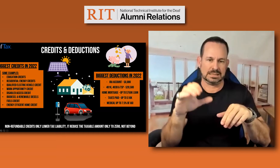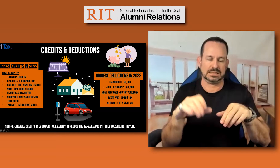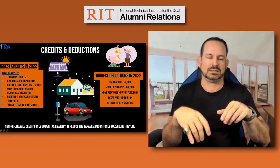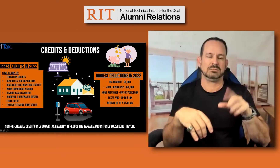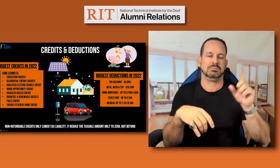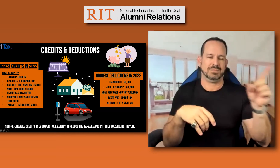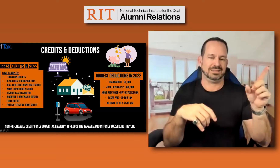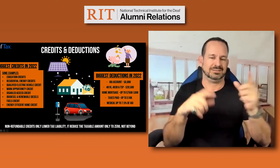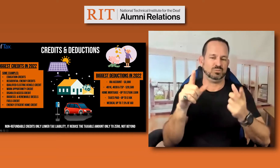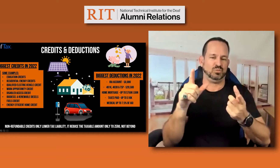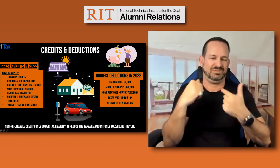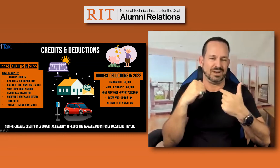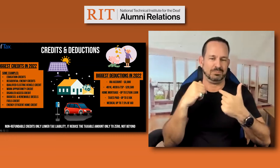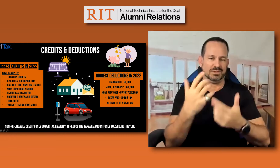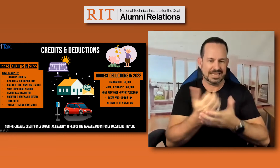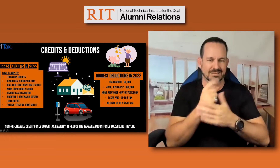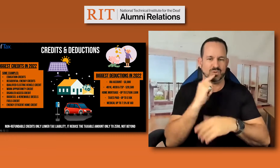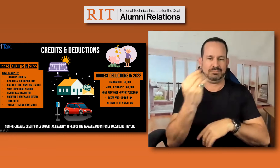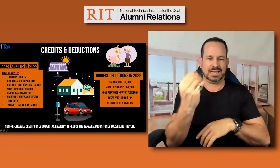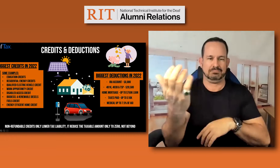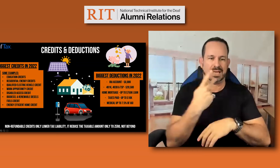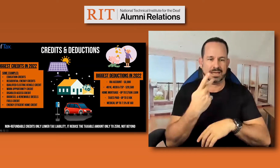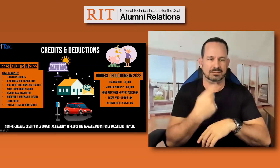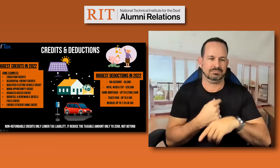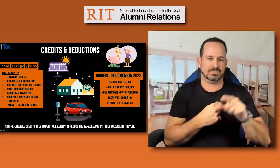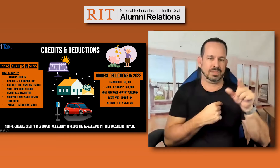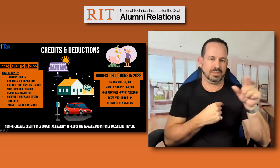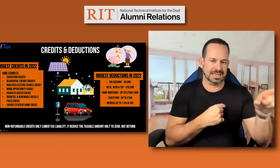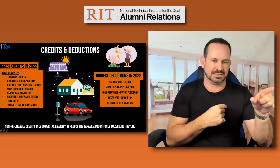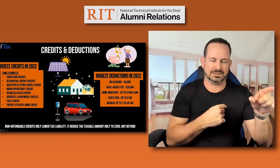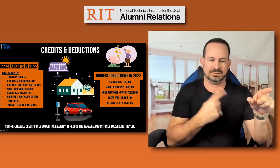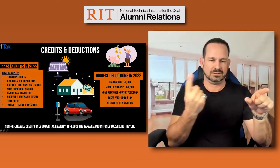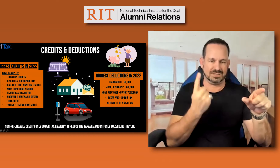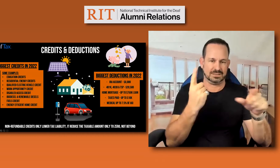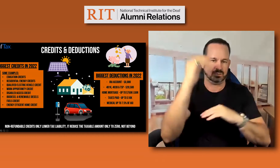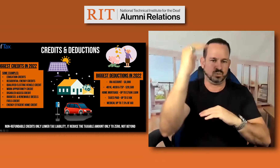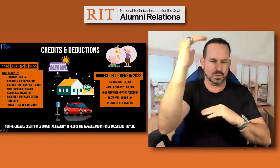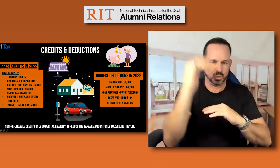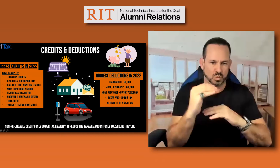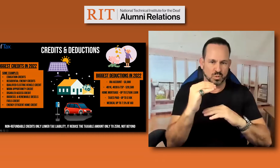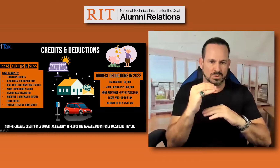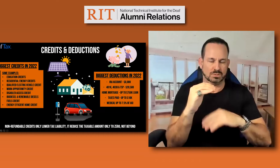There's EITC. The refund is where you get money back.